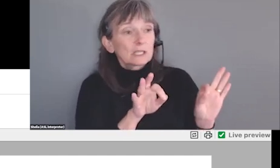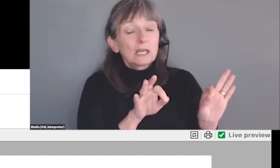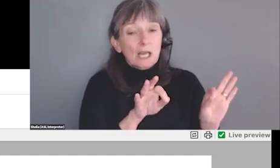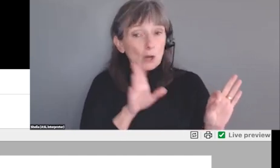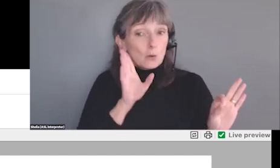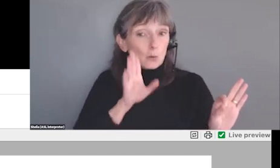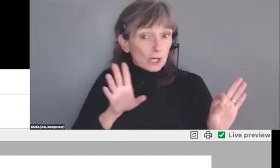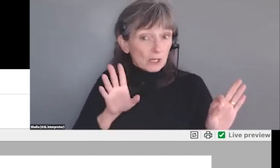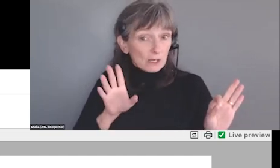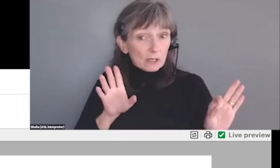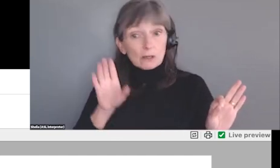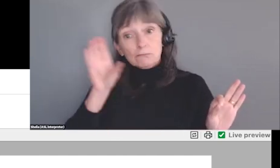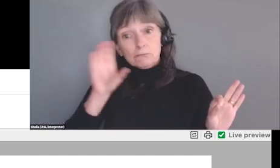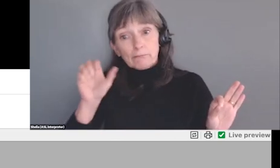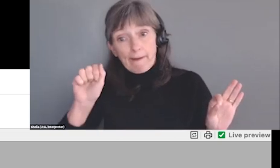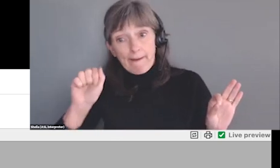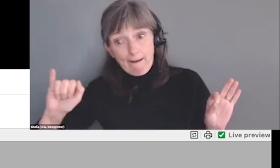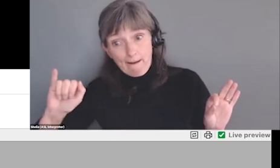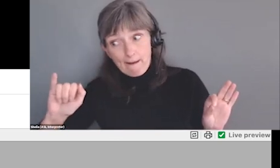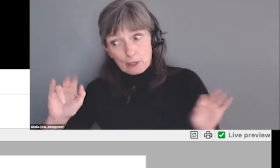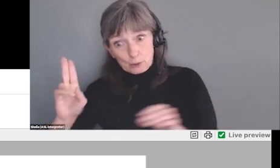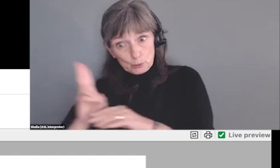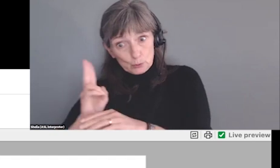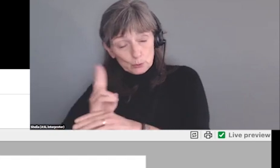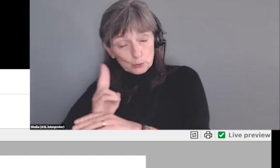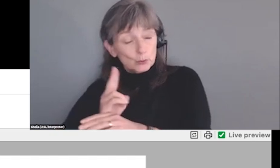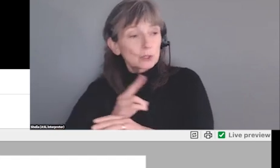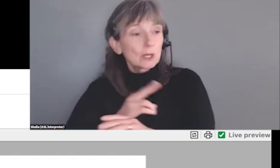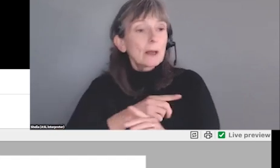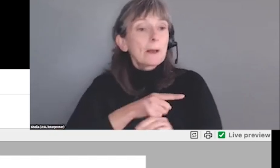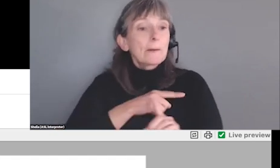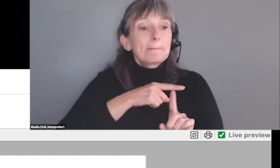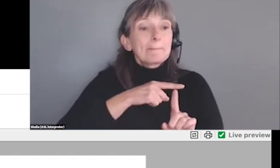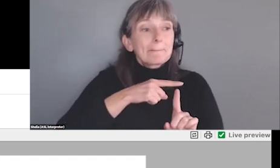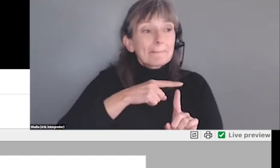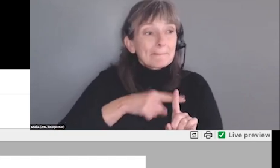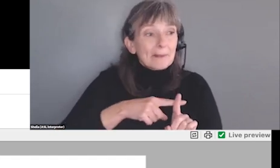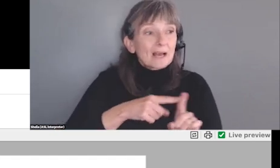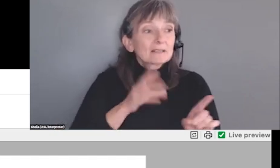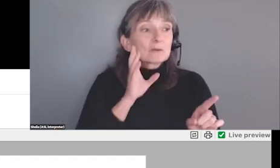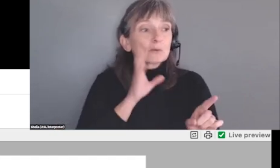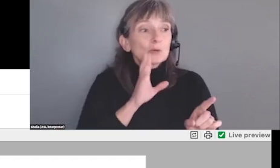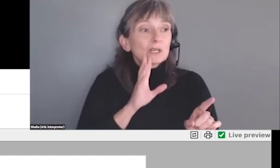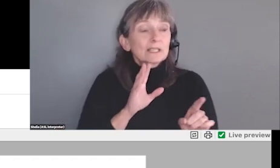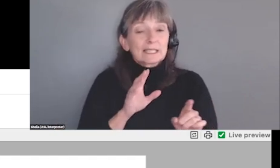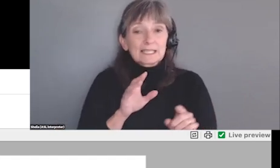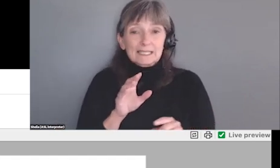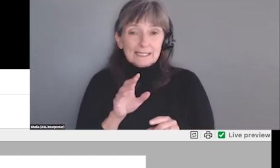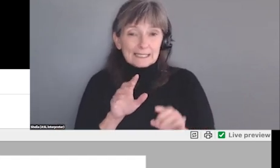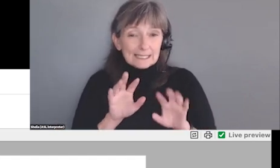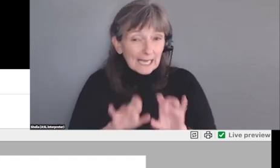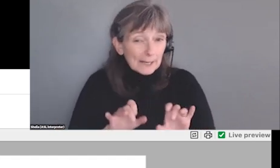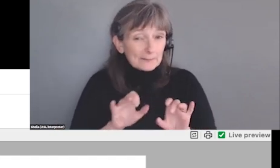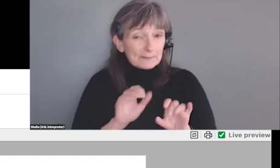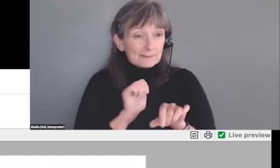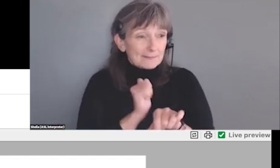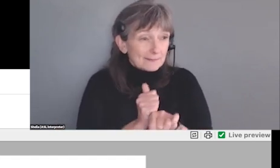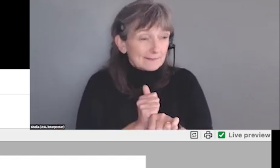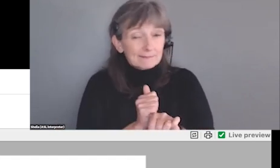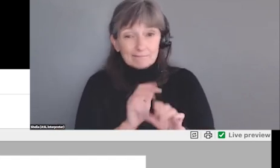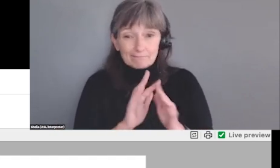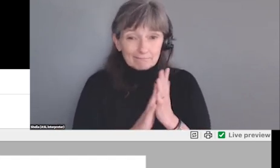the instruction to the typesetting engine, page.js. So, the real magic that's happening